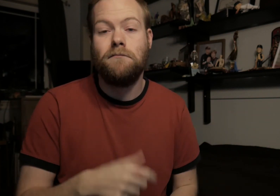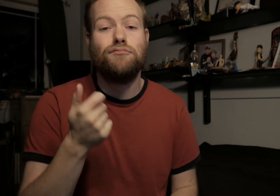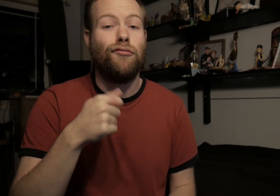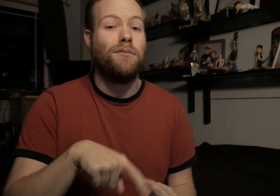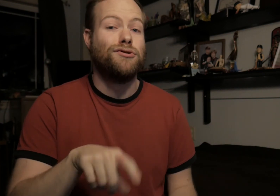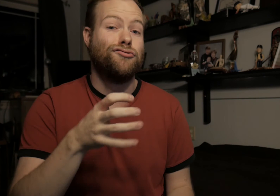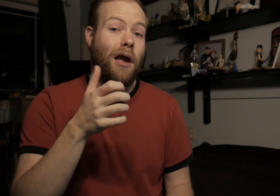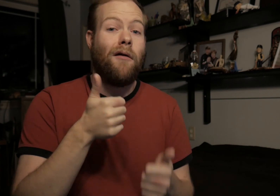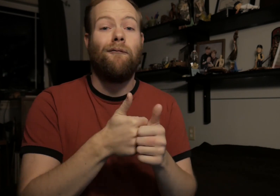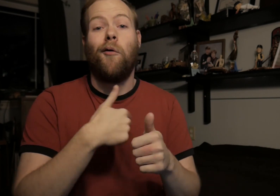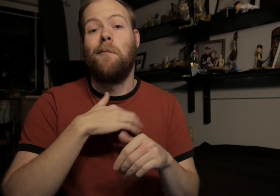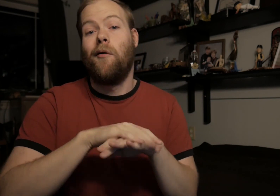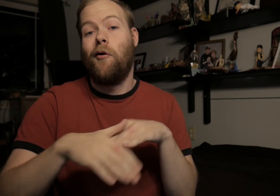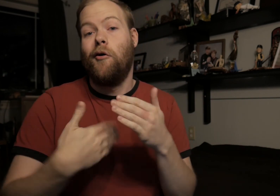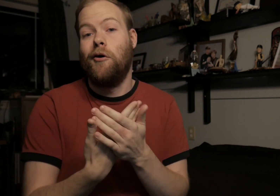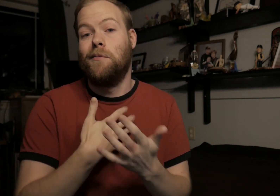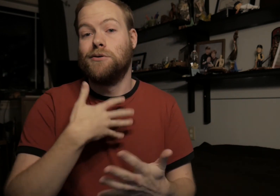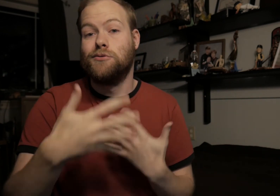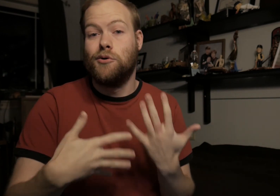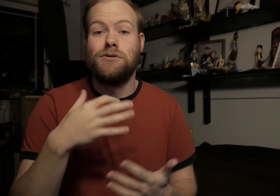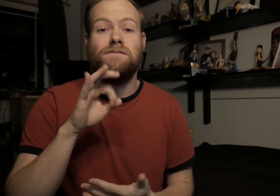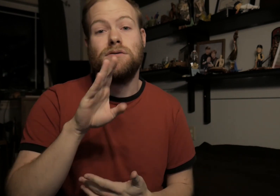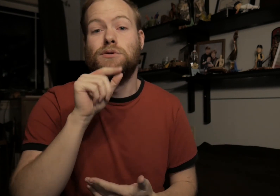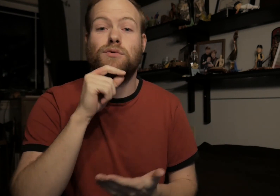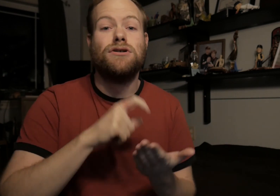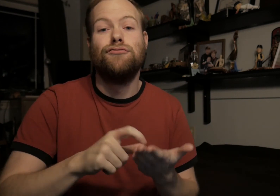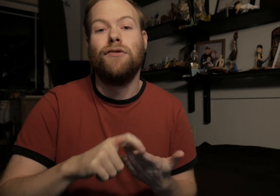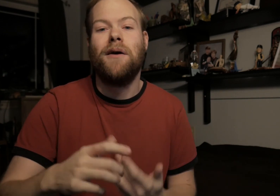Subscribe to this channel. Follow me on all my socials - Facebook, Twitter, Instagram.